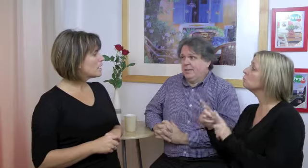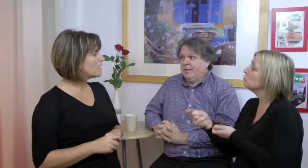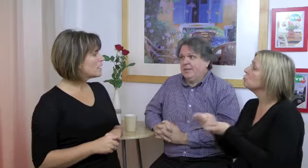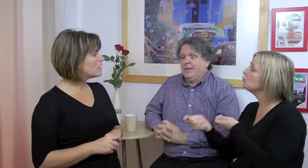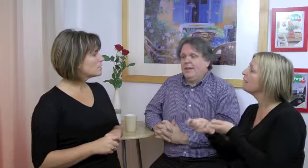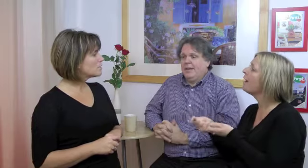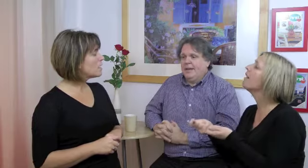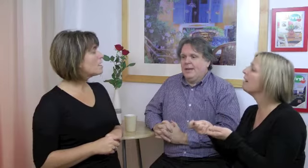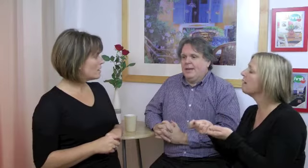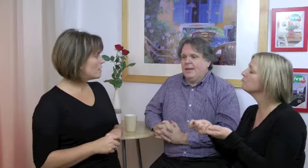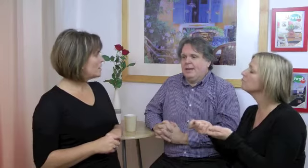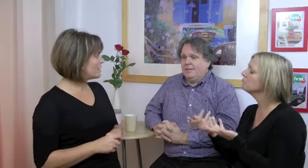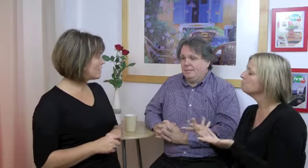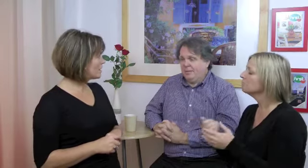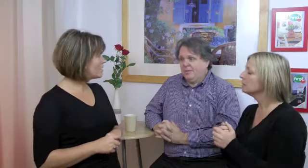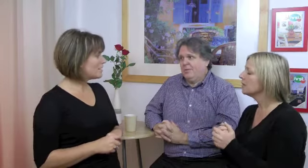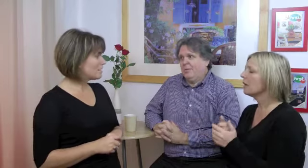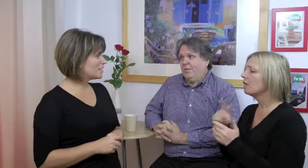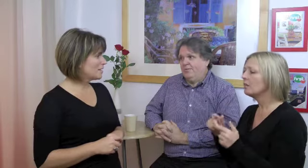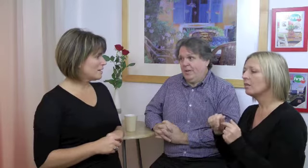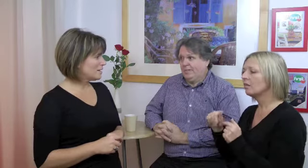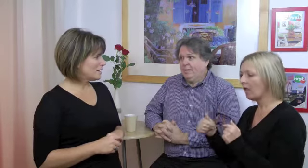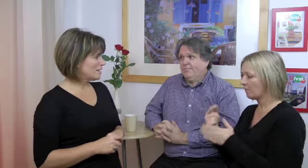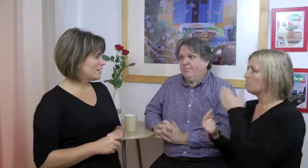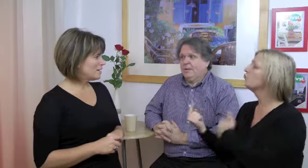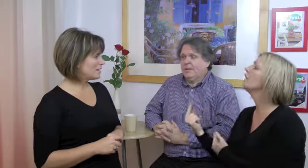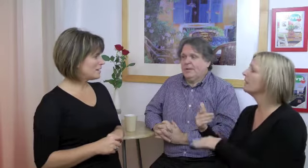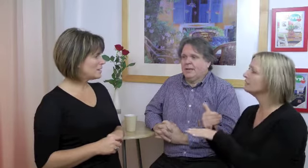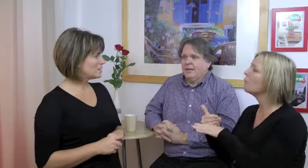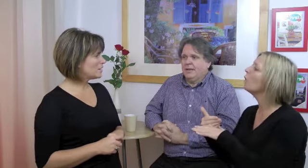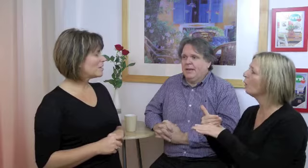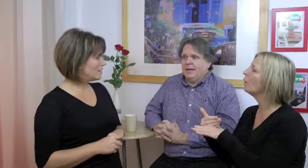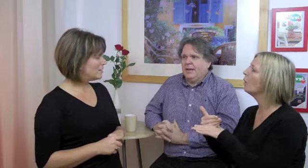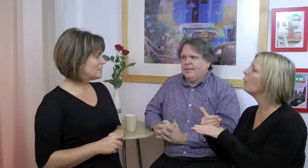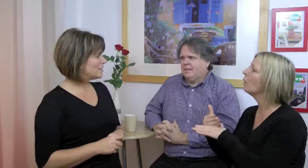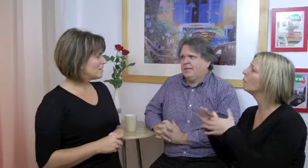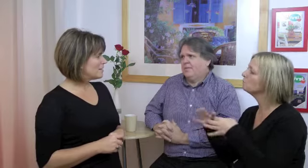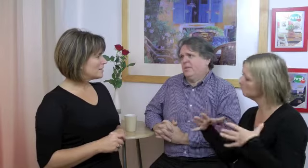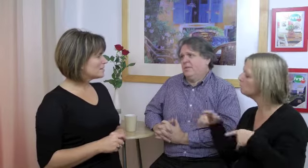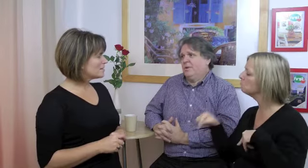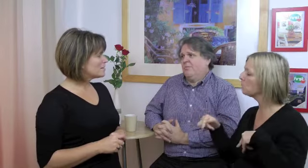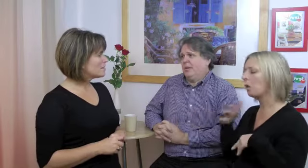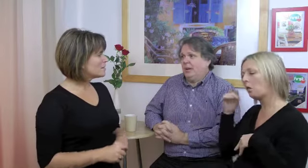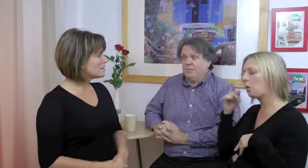and then producer, subsequently I went freelance and decided to focus on what I really like